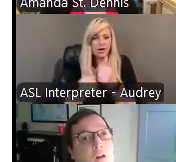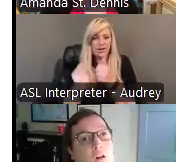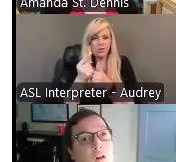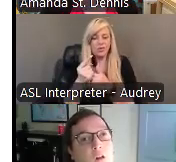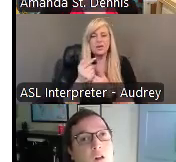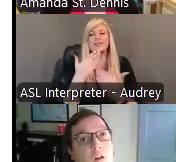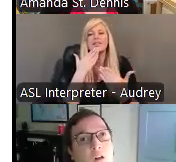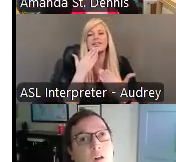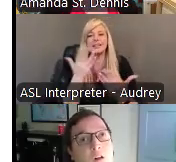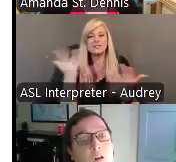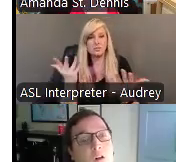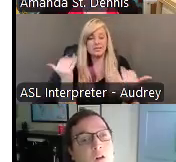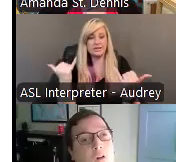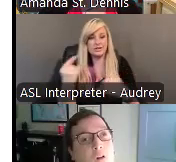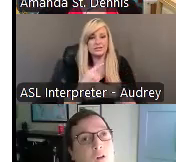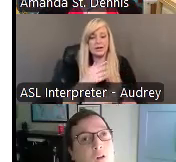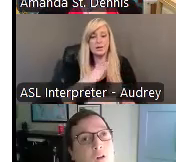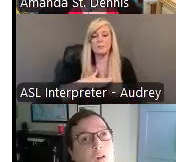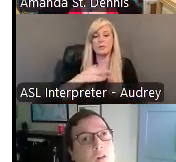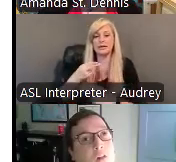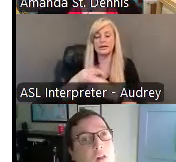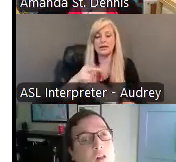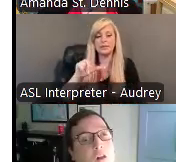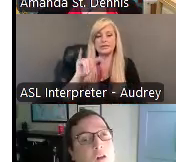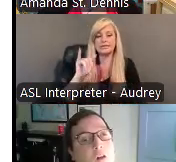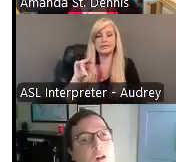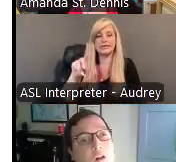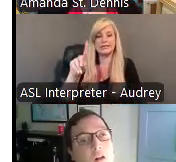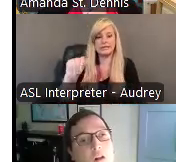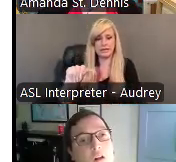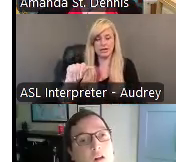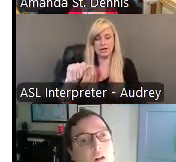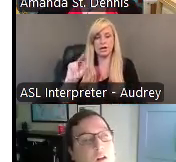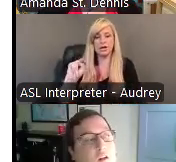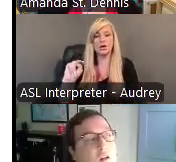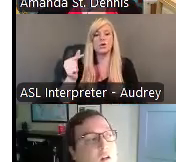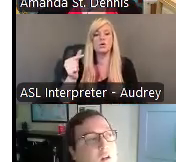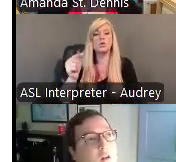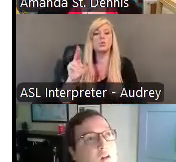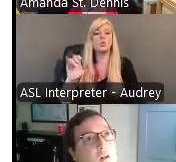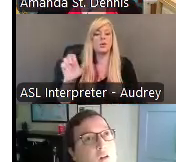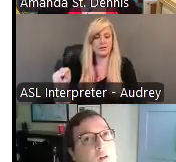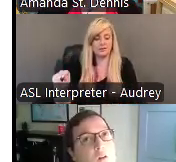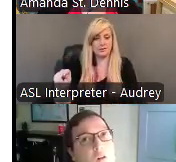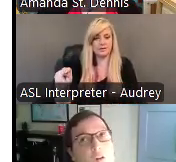being here today. My name is Linda Nguyen. I am a Vietnamese Canadian woman. I use she/her